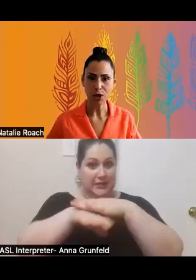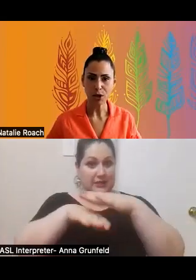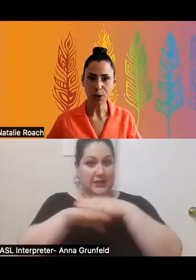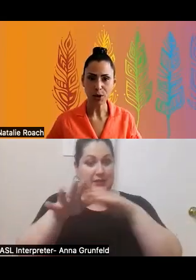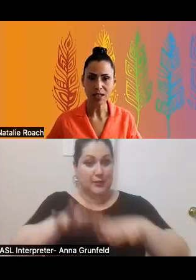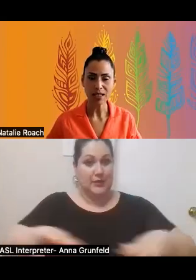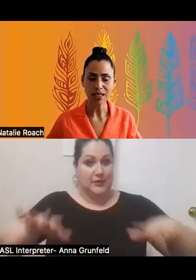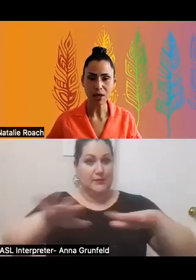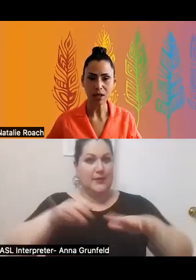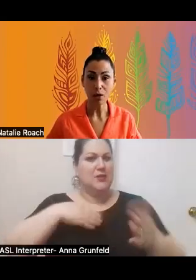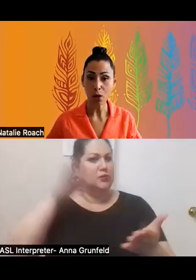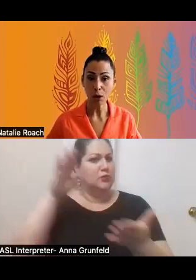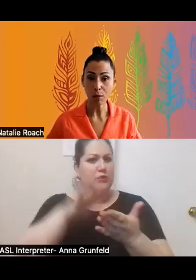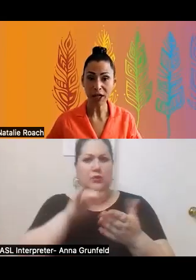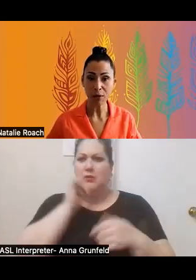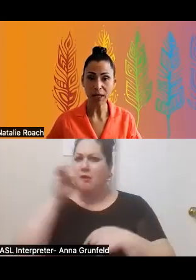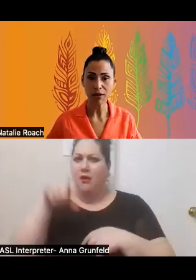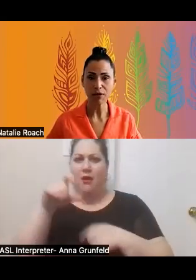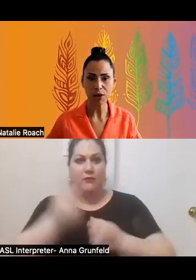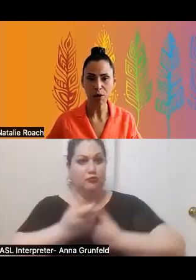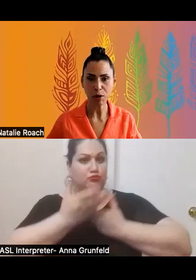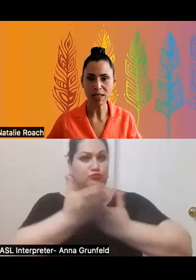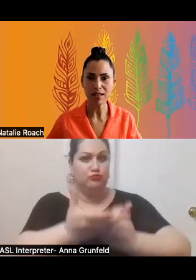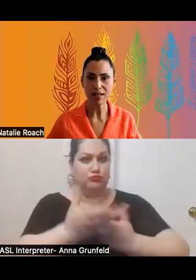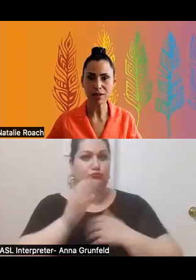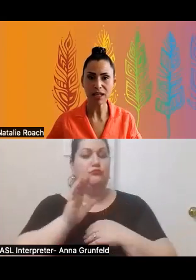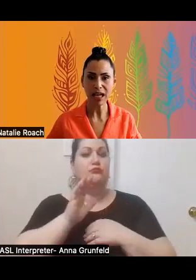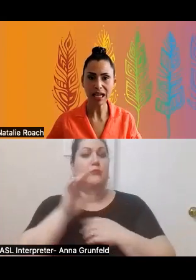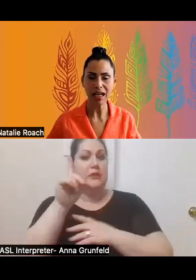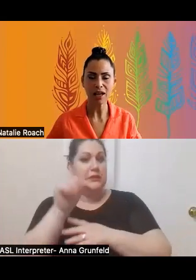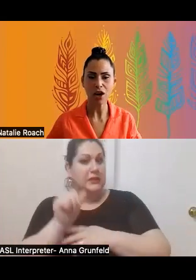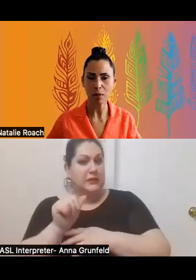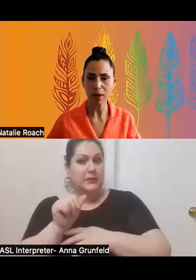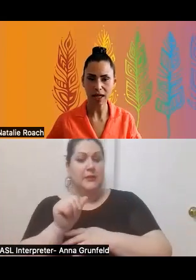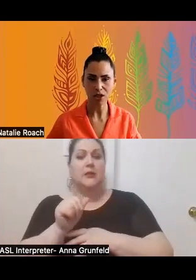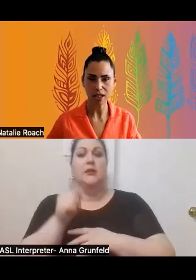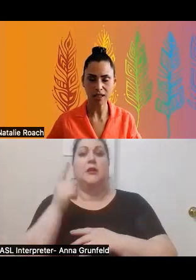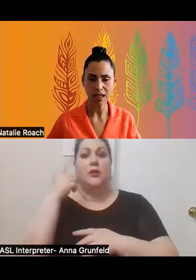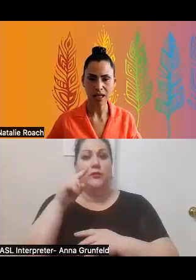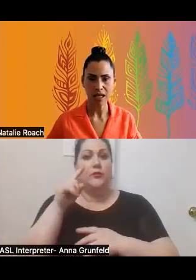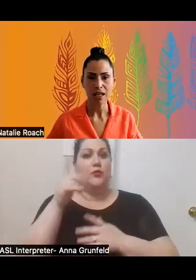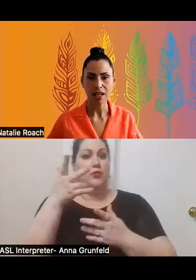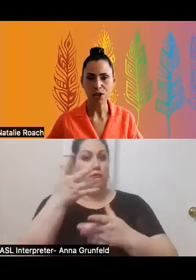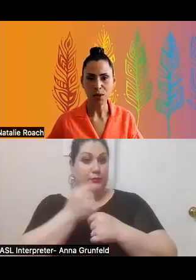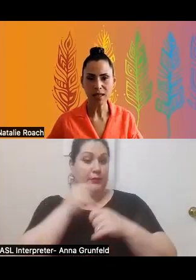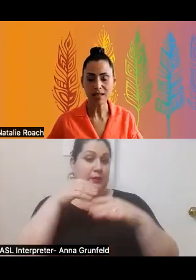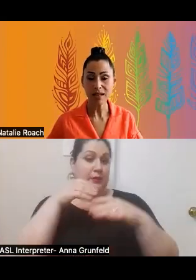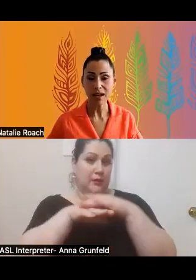disclose a disability or impairment for the purposes of gaining an accommodation. In doing this together,